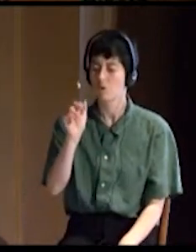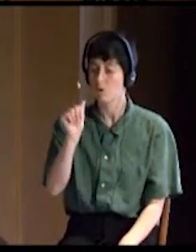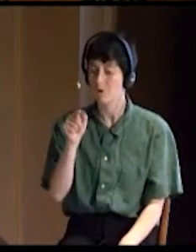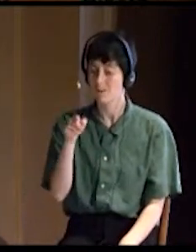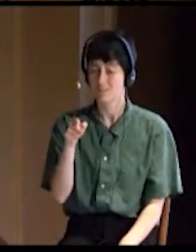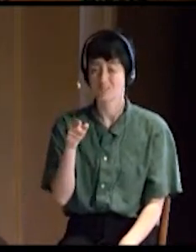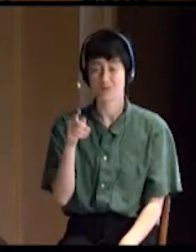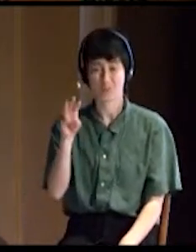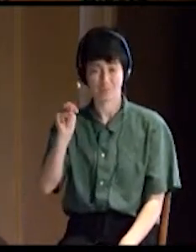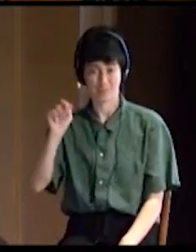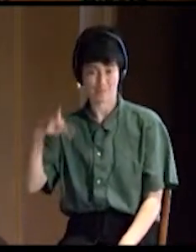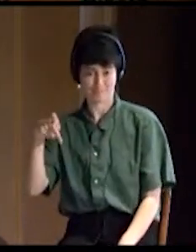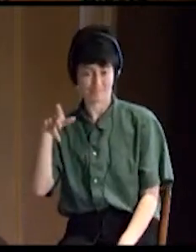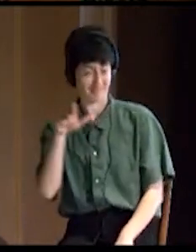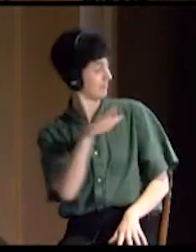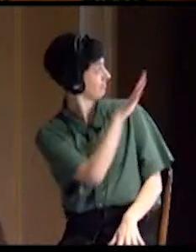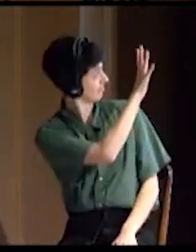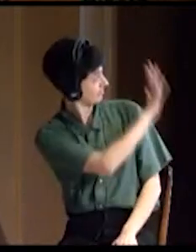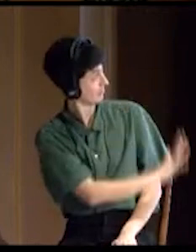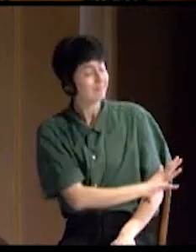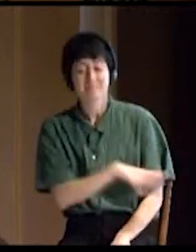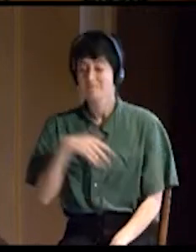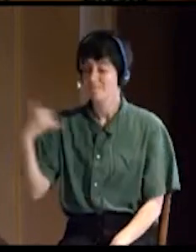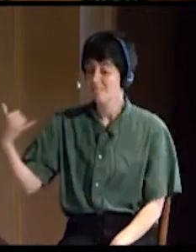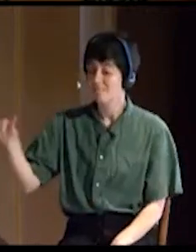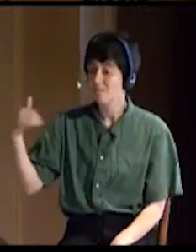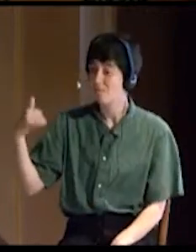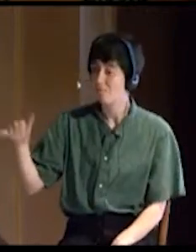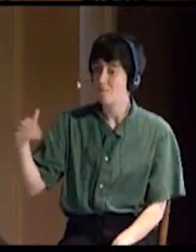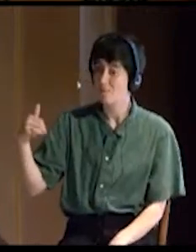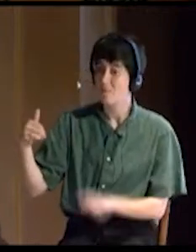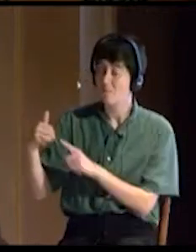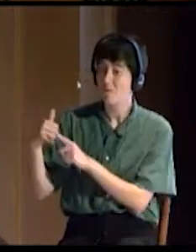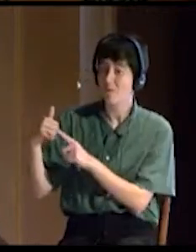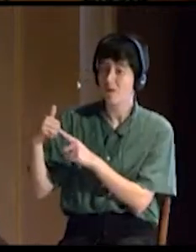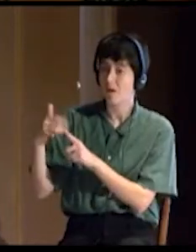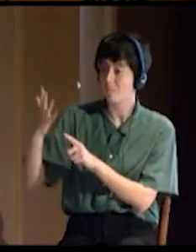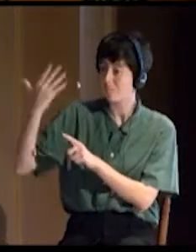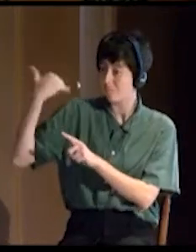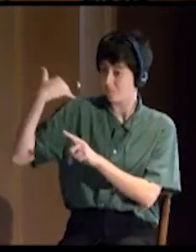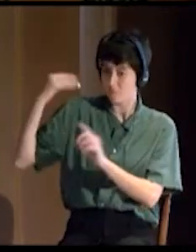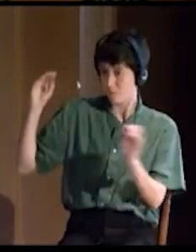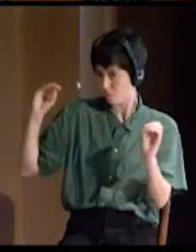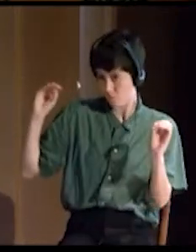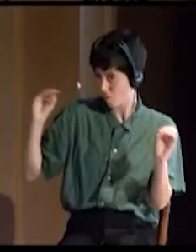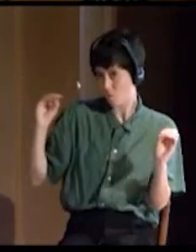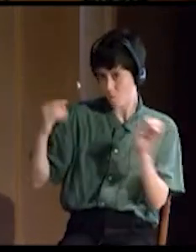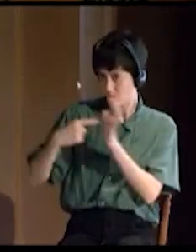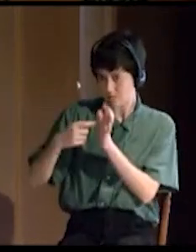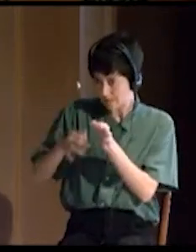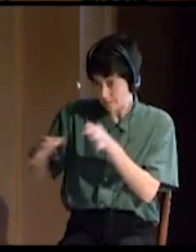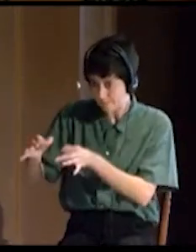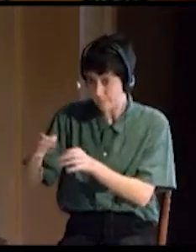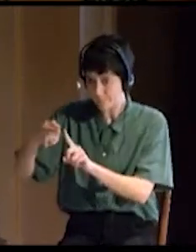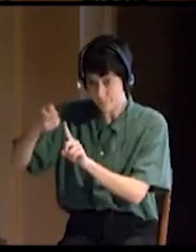that we didn't have samples before. And we were able to add 11 countries to our sampling